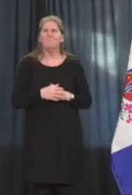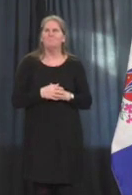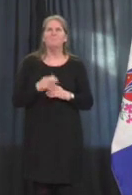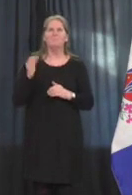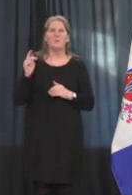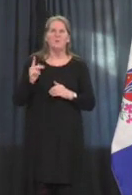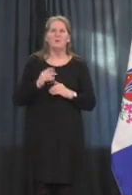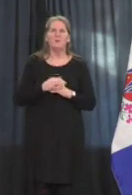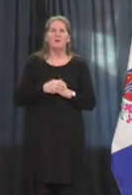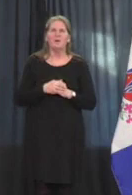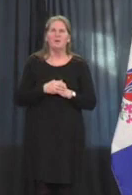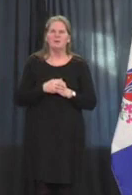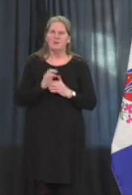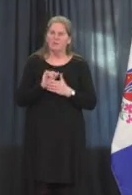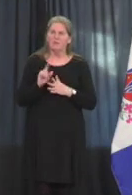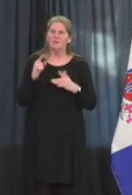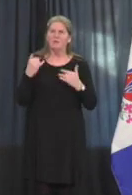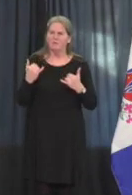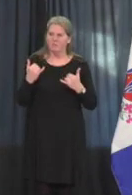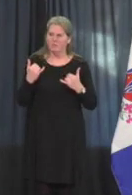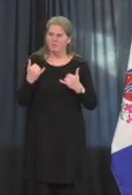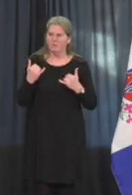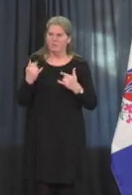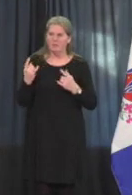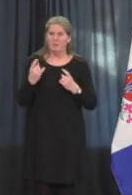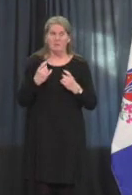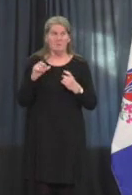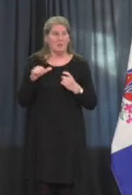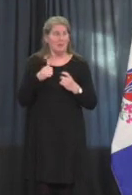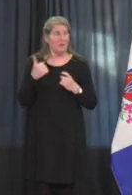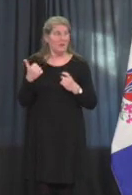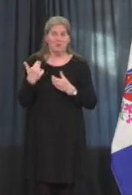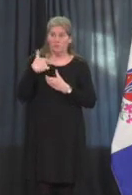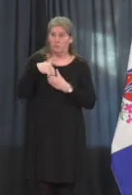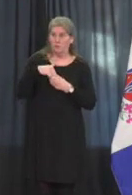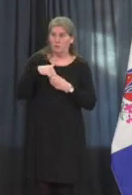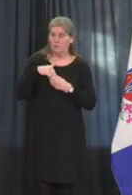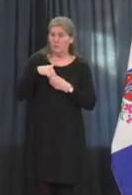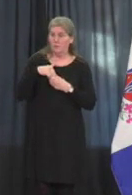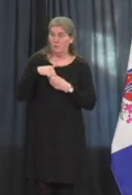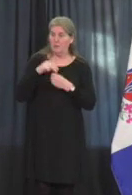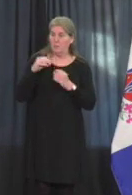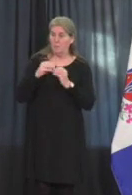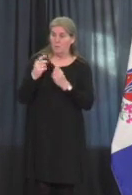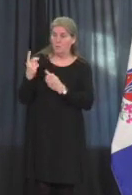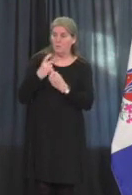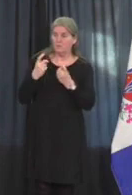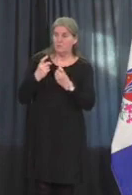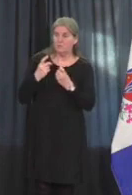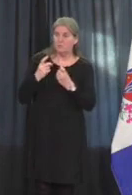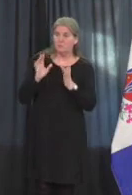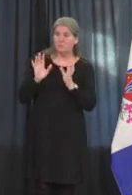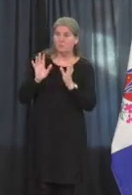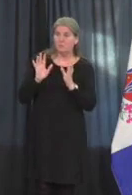THAT'S ALL THE QUESTIONS OR ALL THE MEDIA WE HAVE WITH US TODAY. HAS ANYONE JOINED SINCE WE BEGAN?